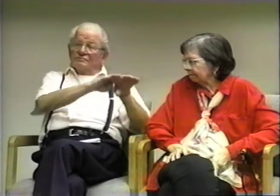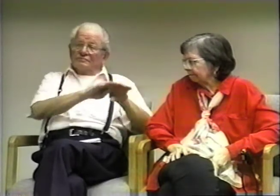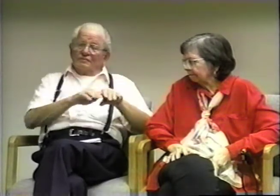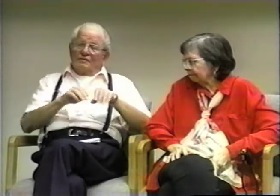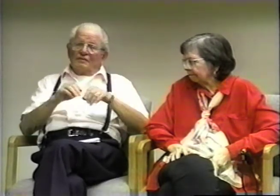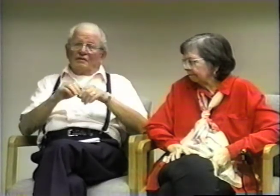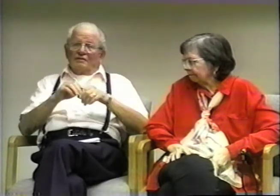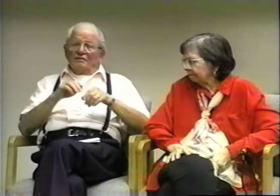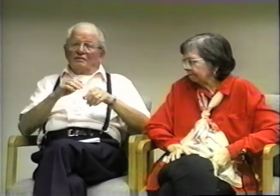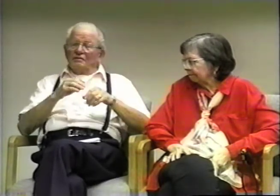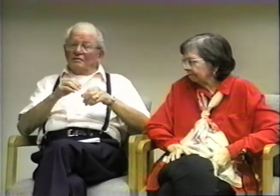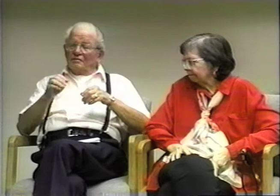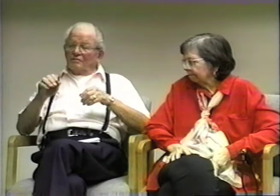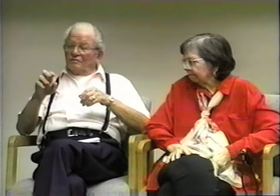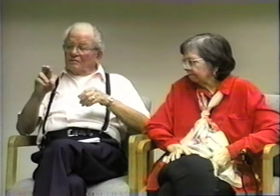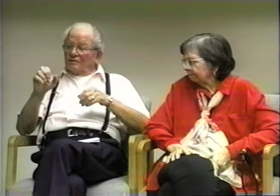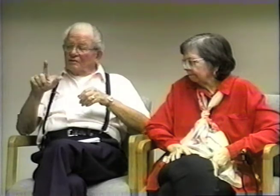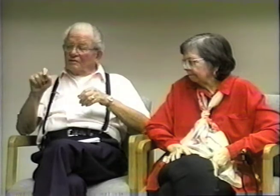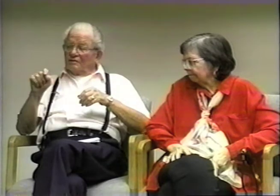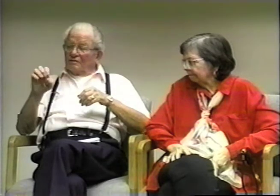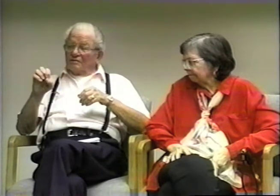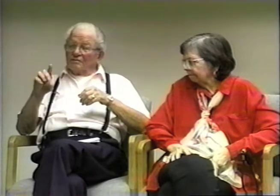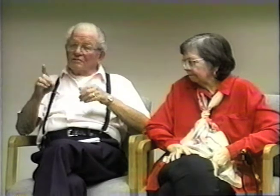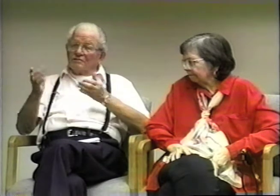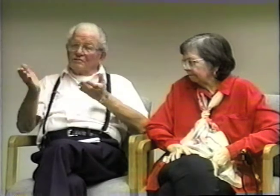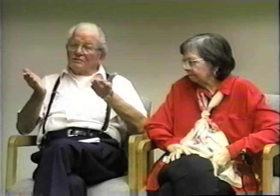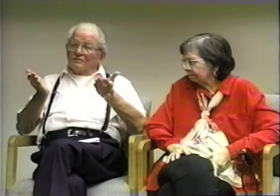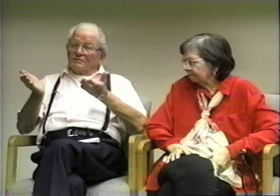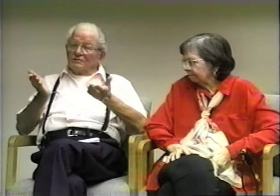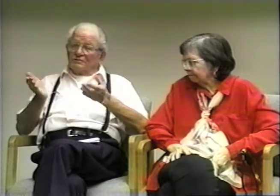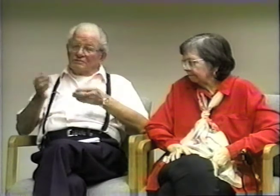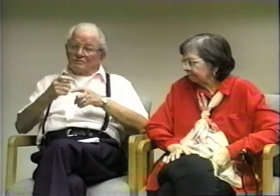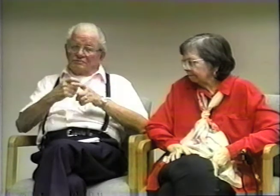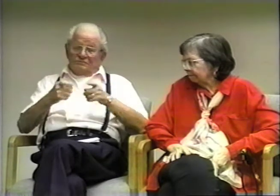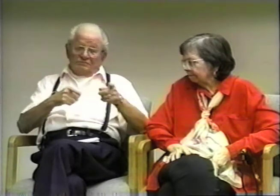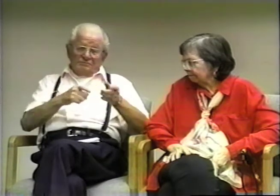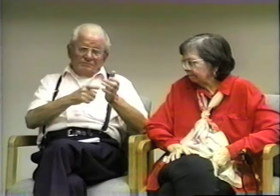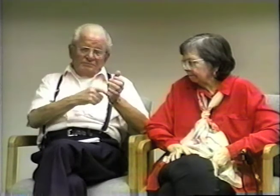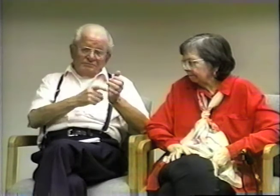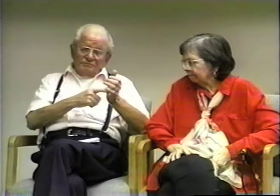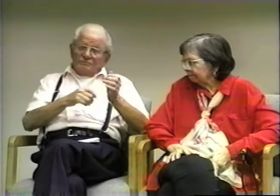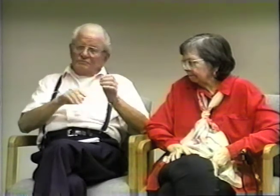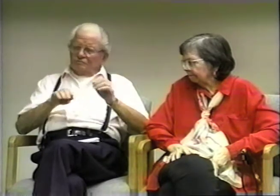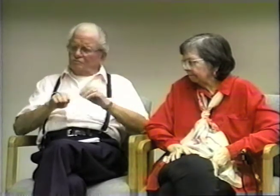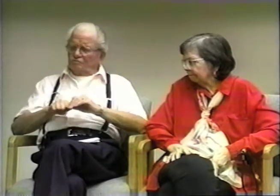have been shut down. This impacted many of the other businesses